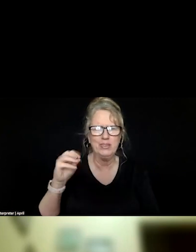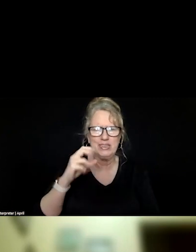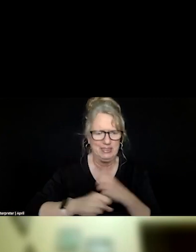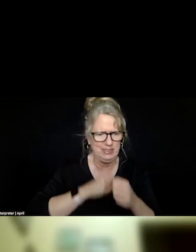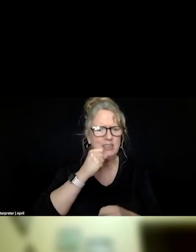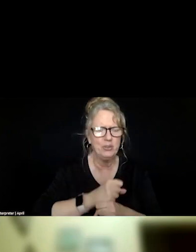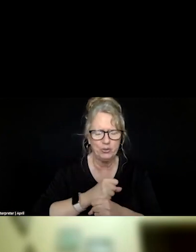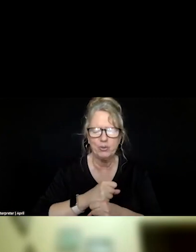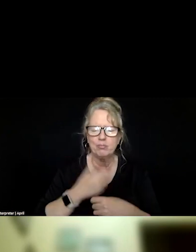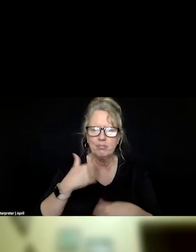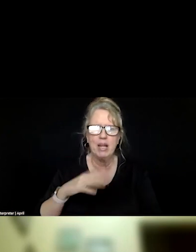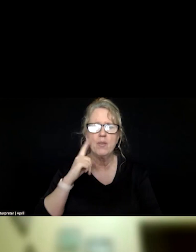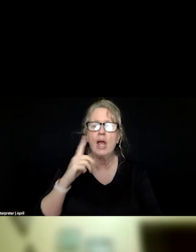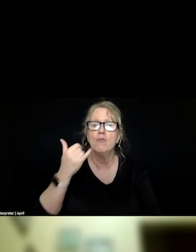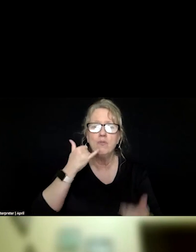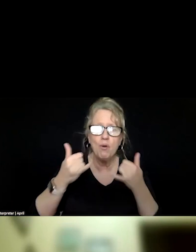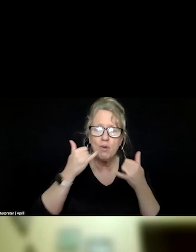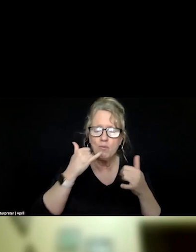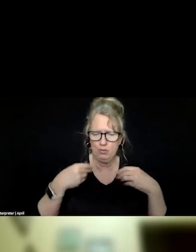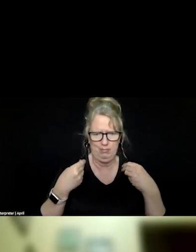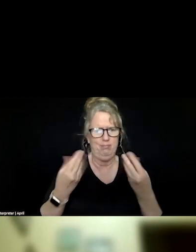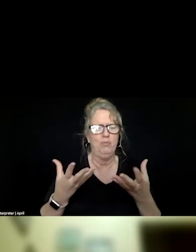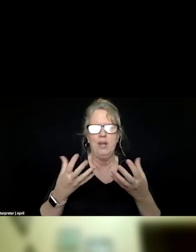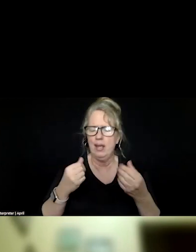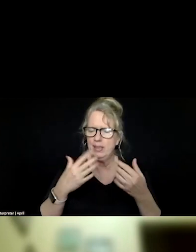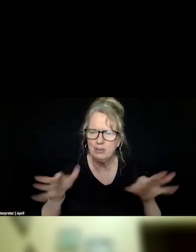THOSE PHONE LINES ARE PROVIDING CRITICAL SUPPORT,